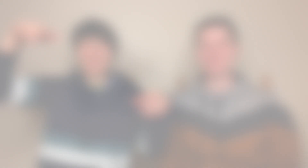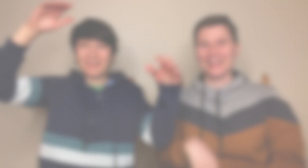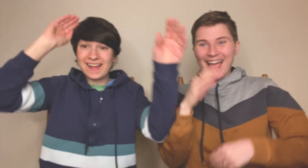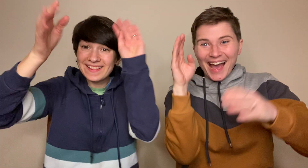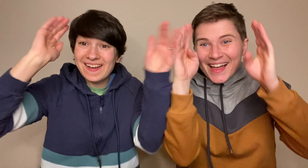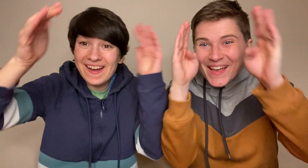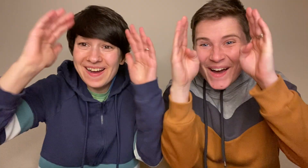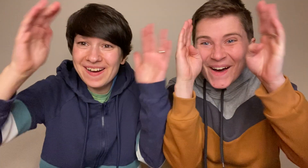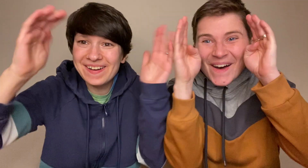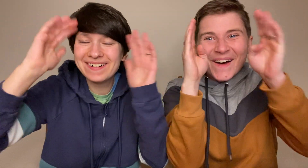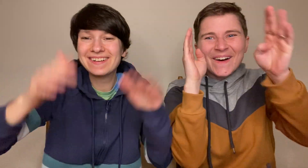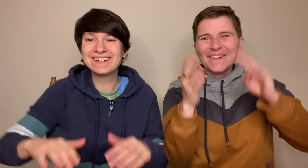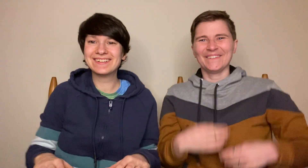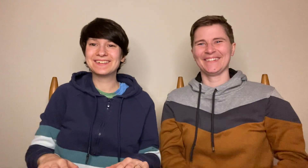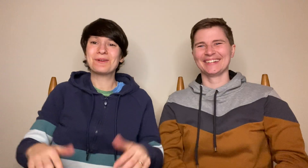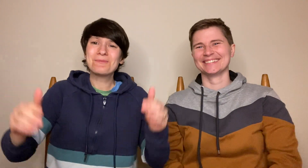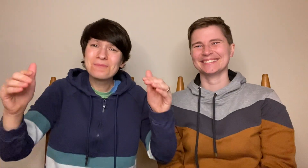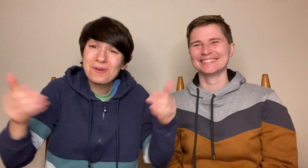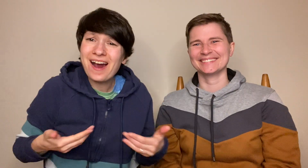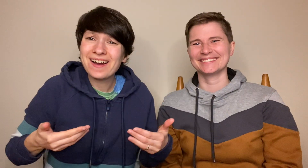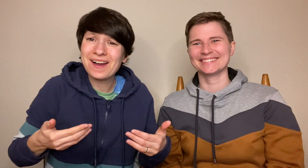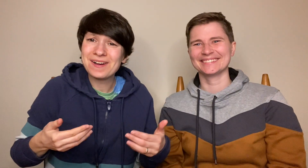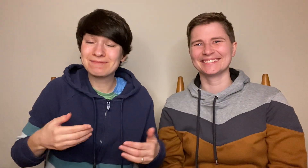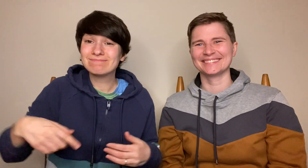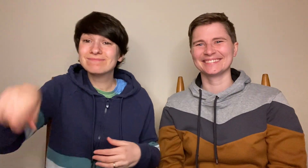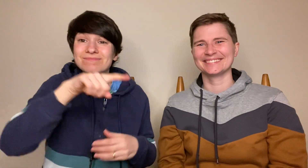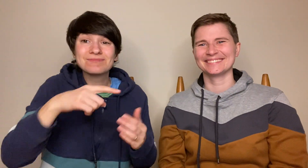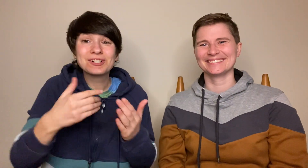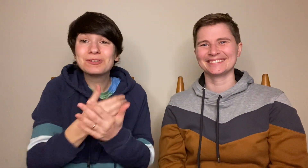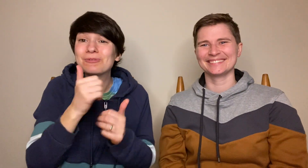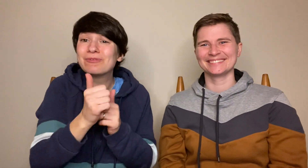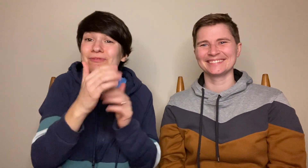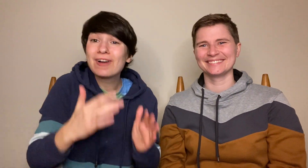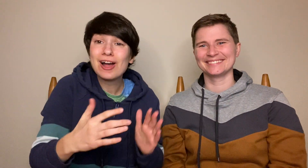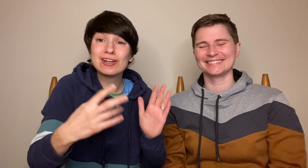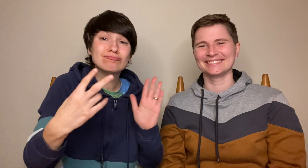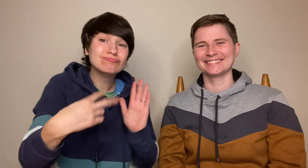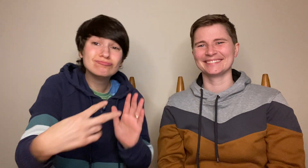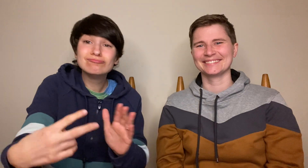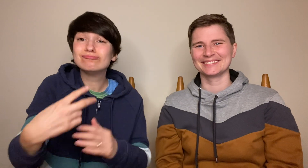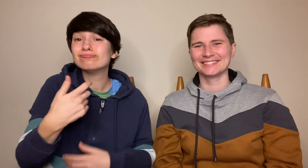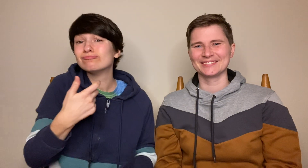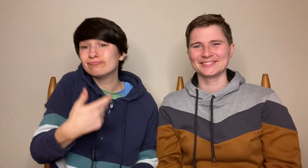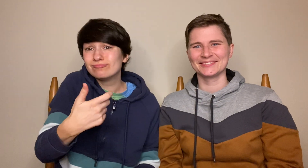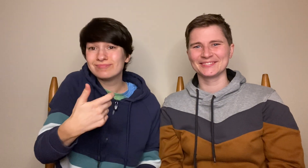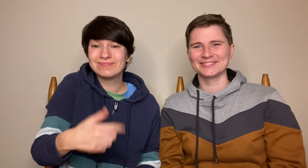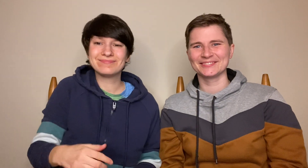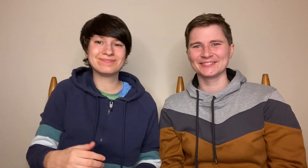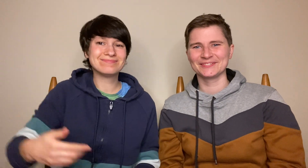Hello! Hello! Welcome! For any new followers/readers/viewers,